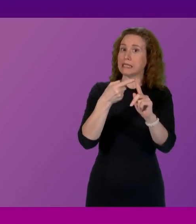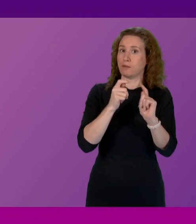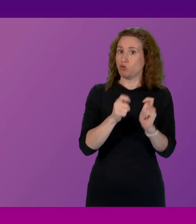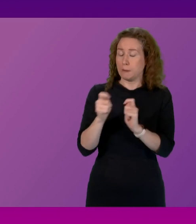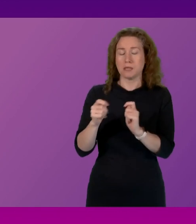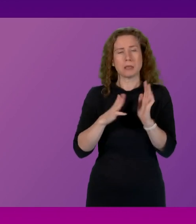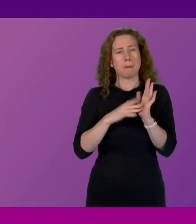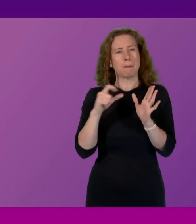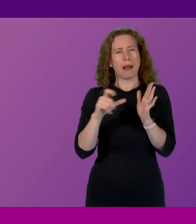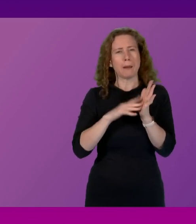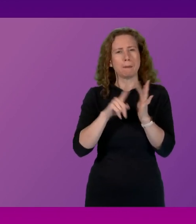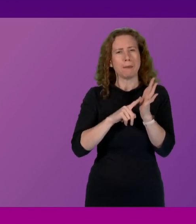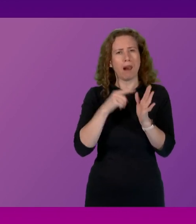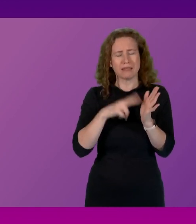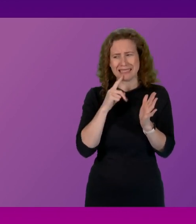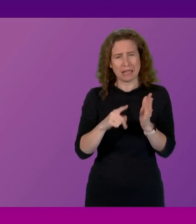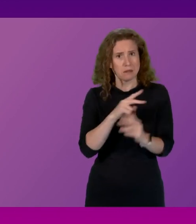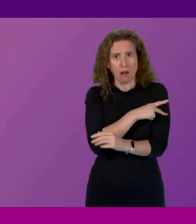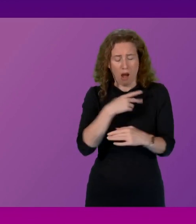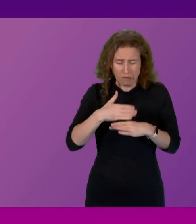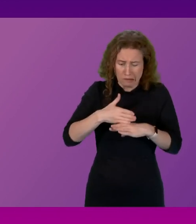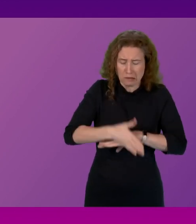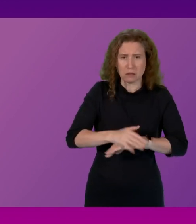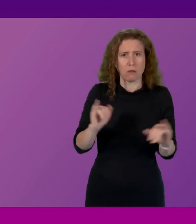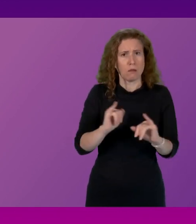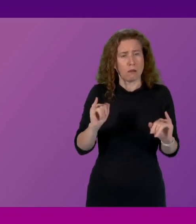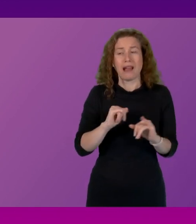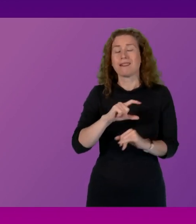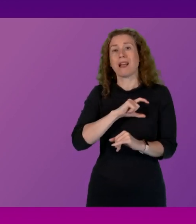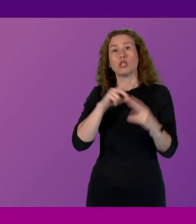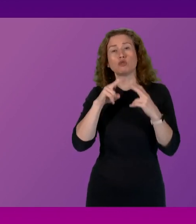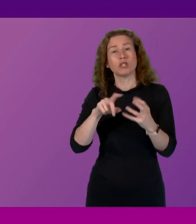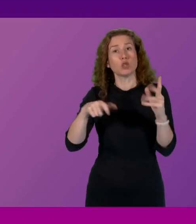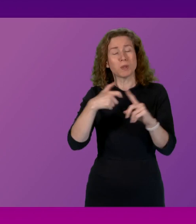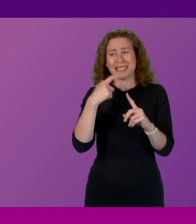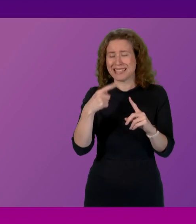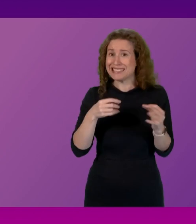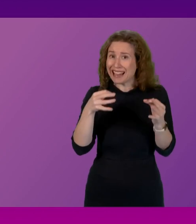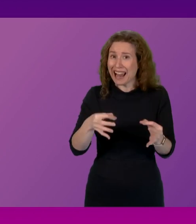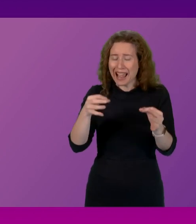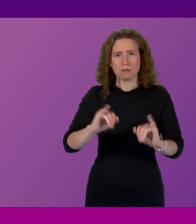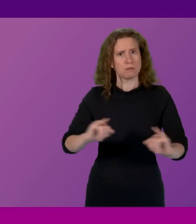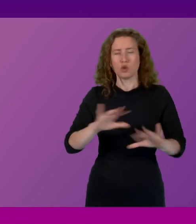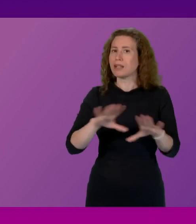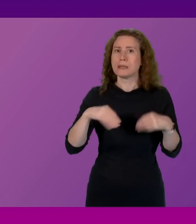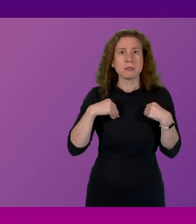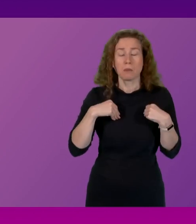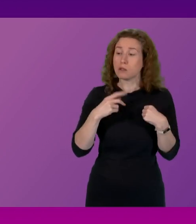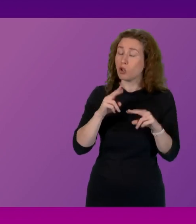“staff are being stretched to breaking point”, and Cancer Research UK called the delays “unacceptable”, so does the First Minister agree with the